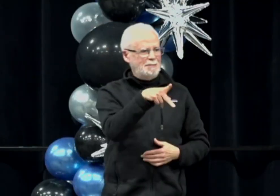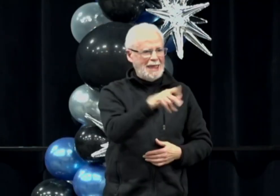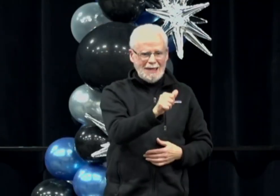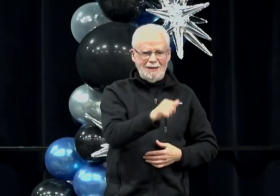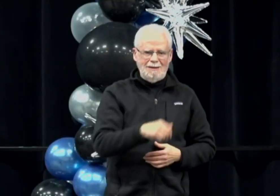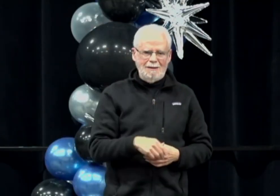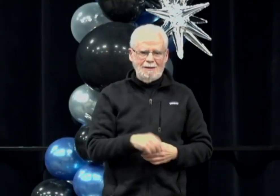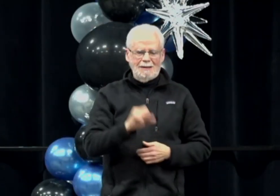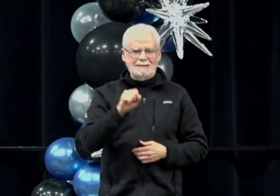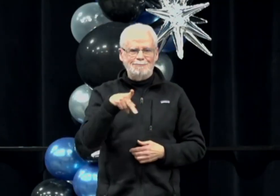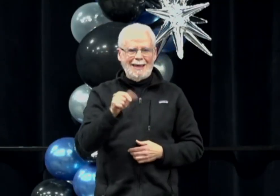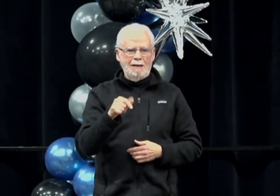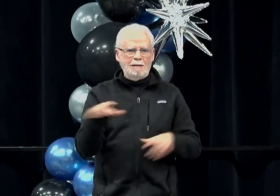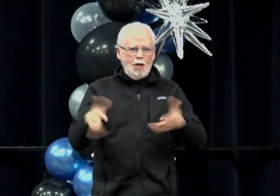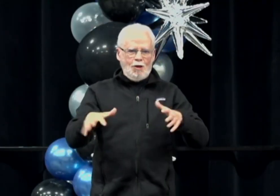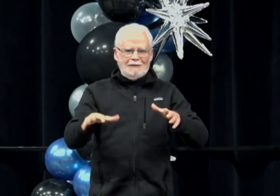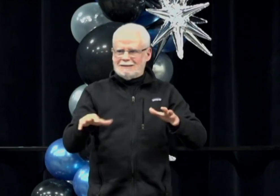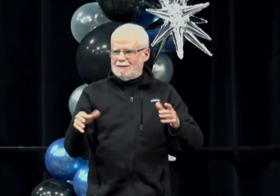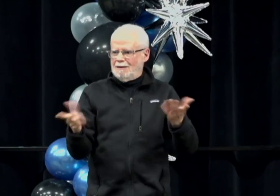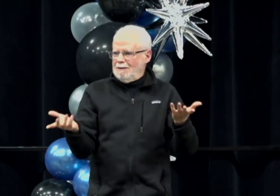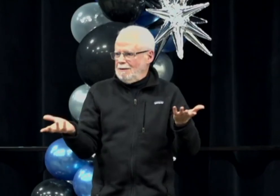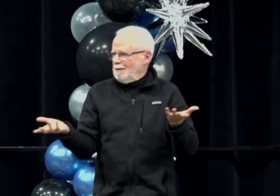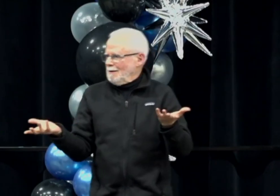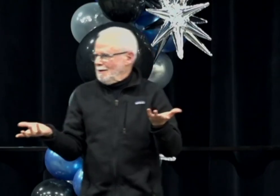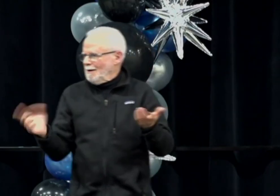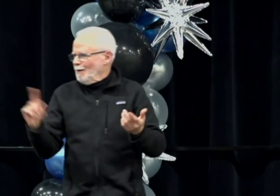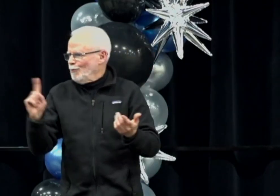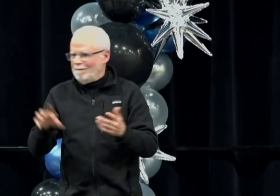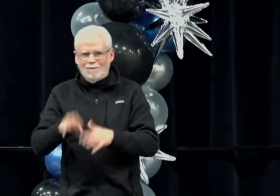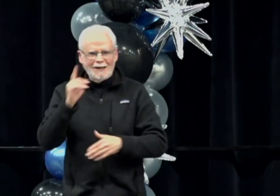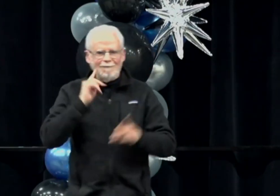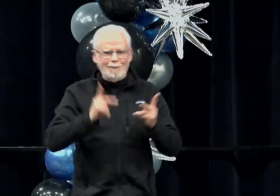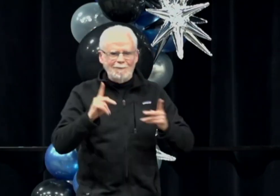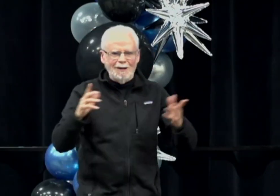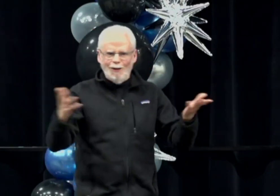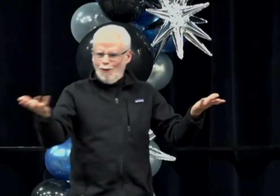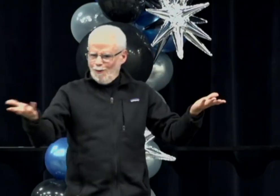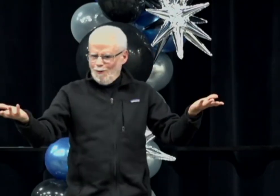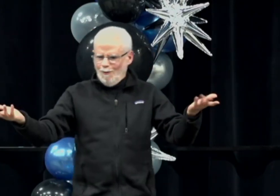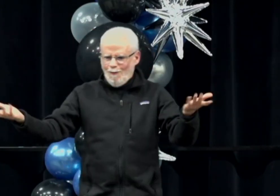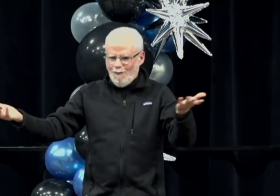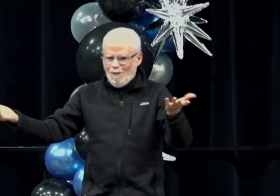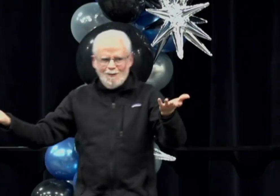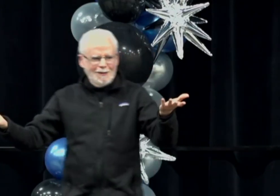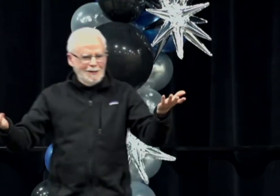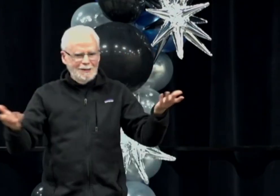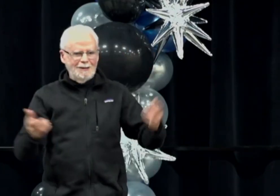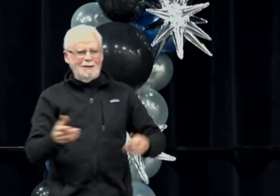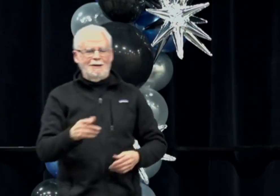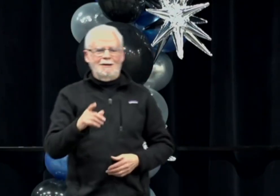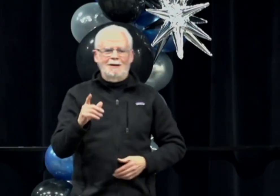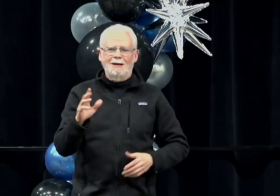to please hire a Deaf administrator. He said that would be fine and told the SPA to do so.